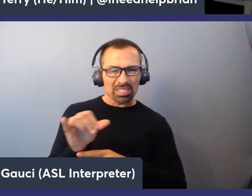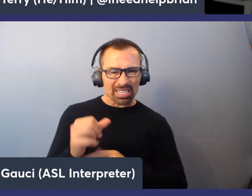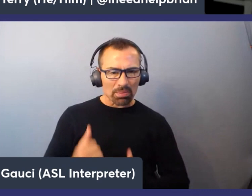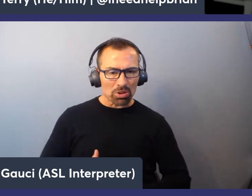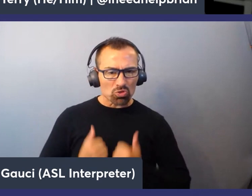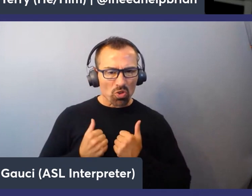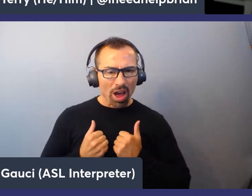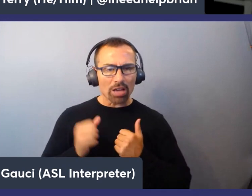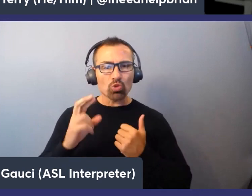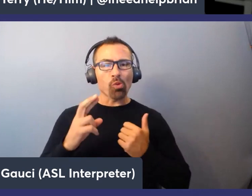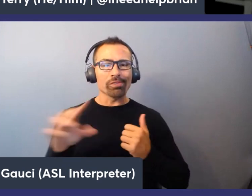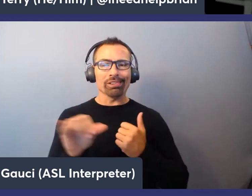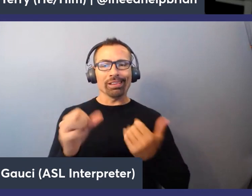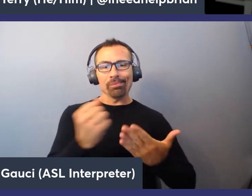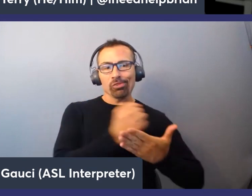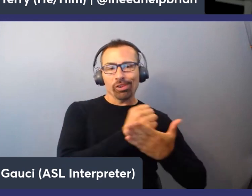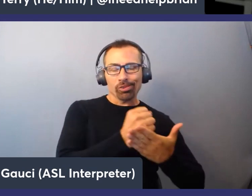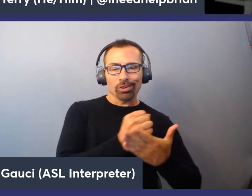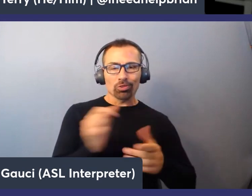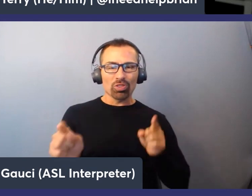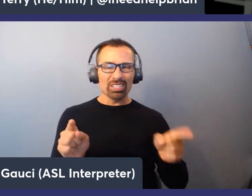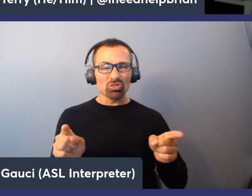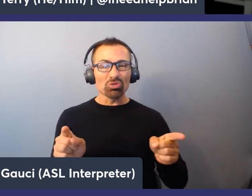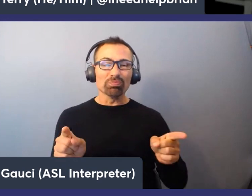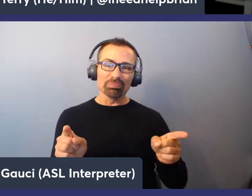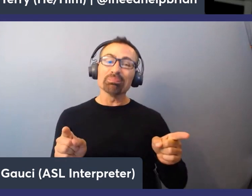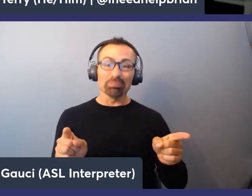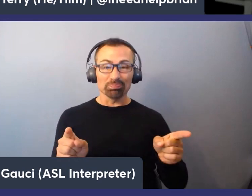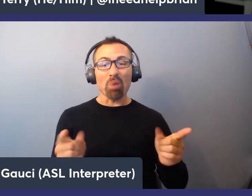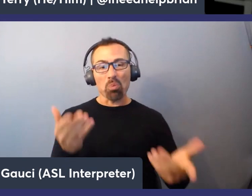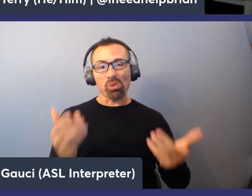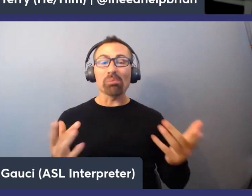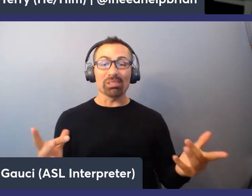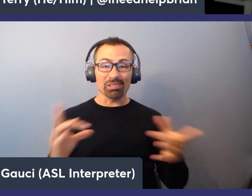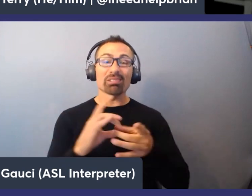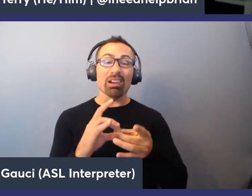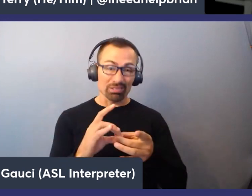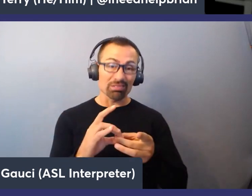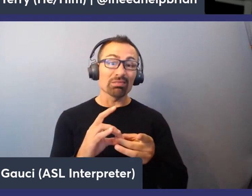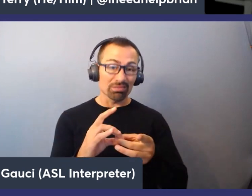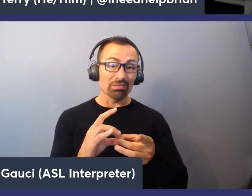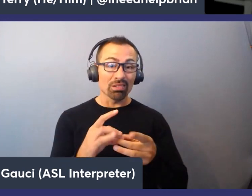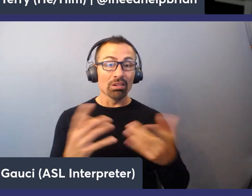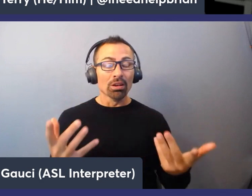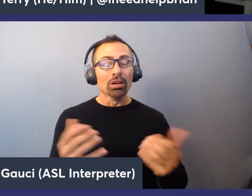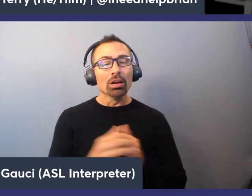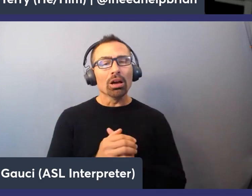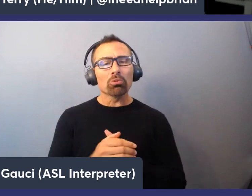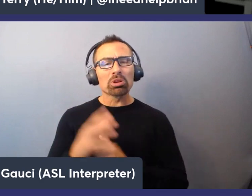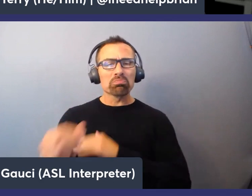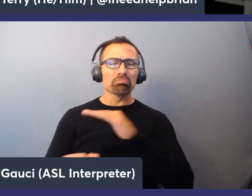so these two people are probably connected to one another in some way, and infer that there's some sort of a connection